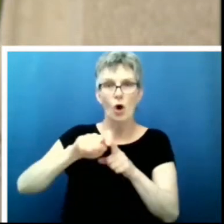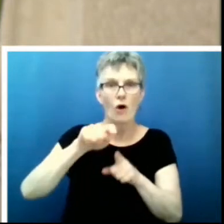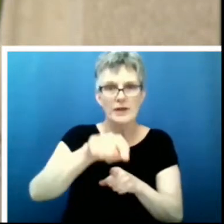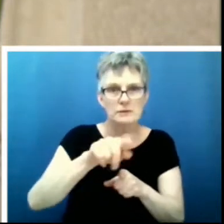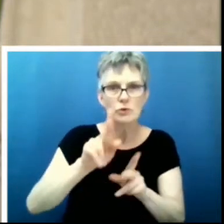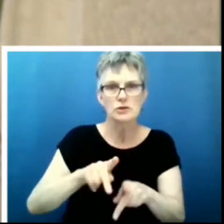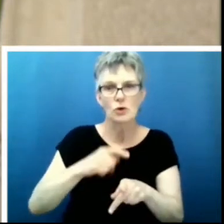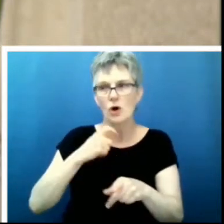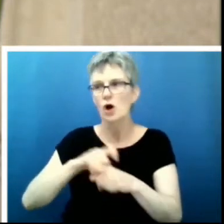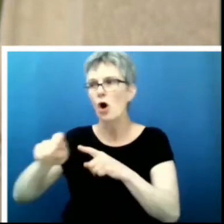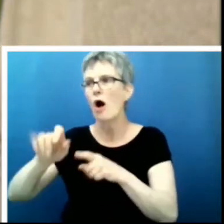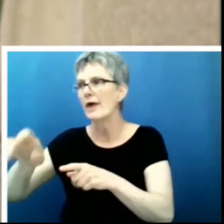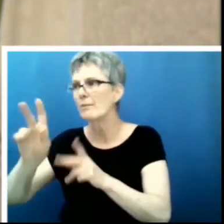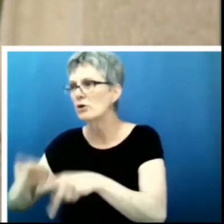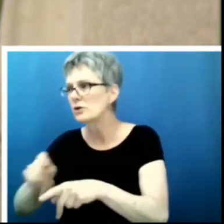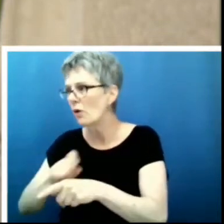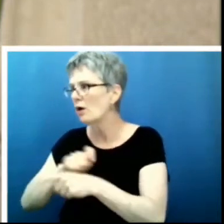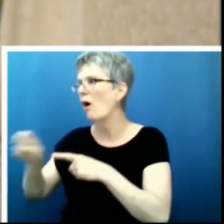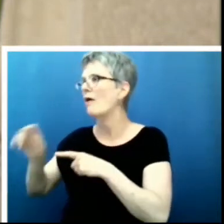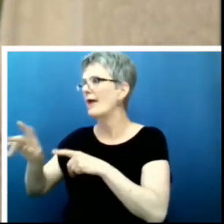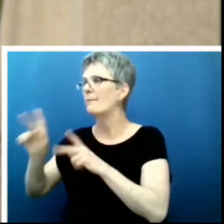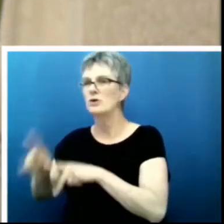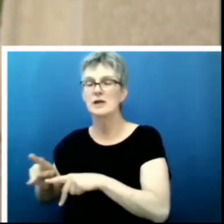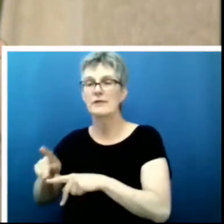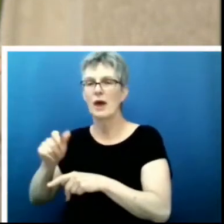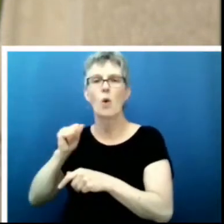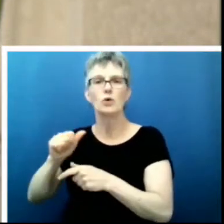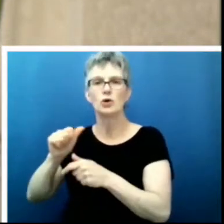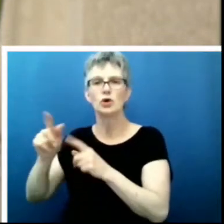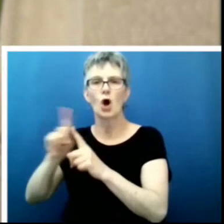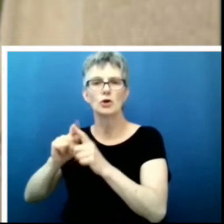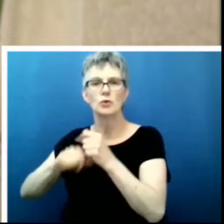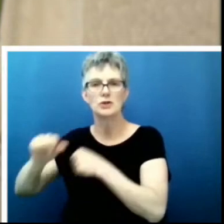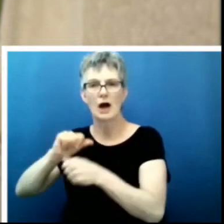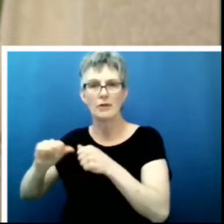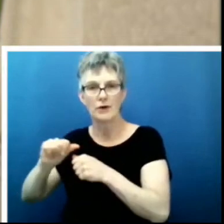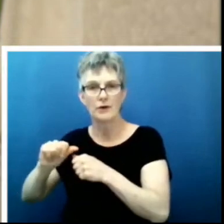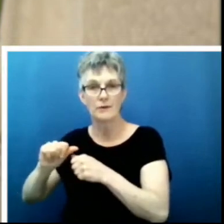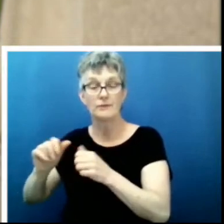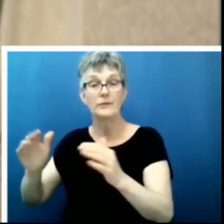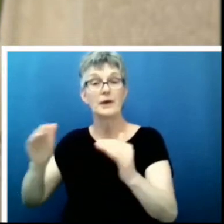The good death is where I'm holding up the speaker phone between the patient